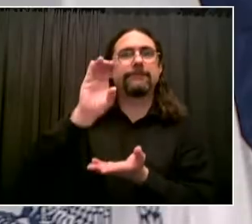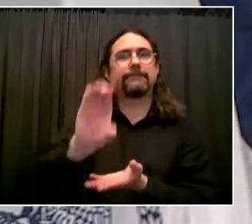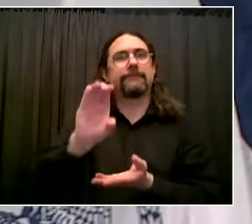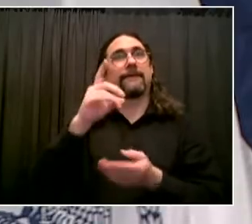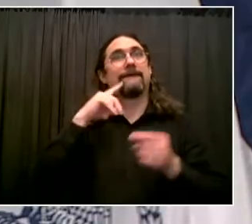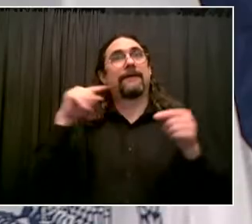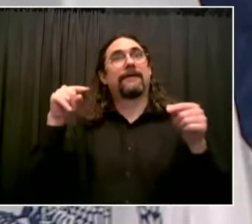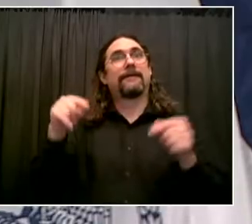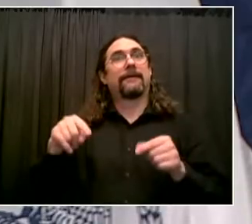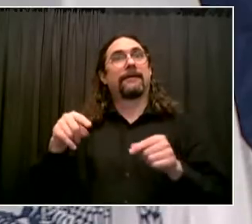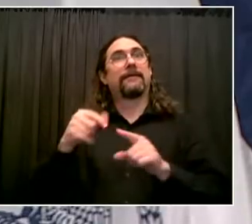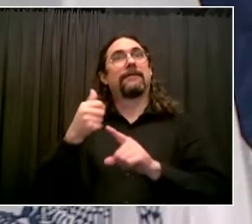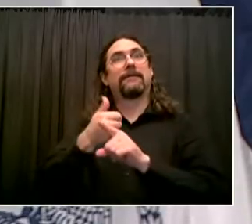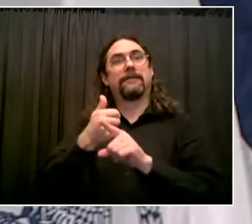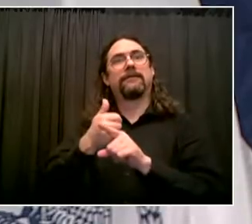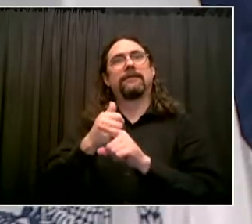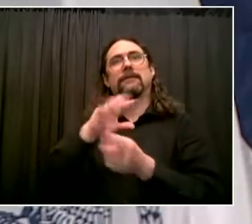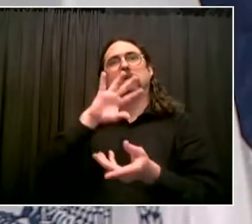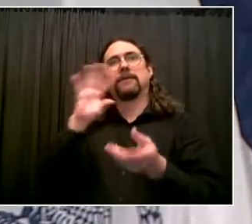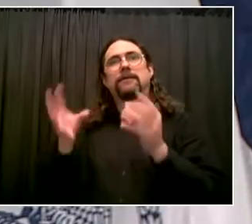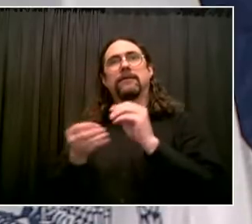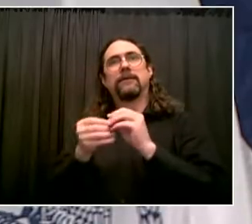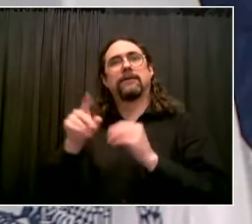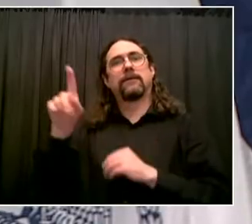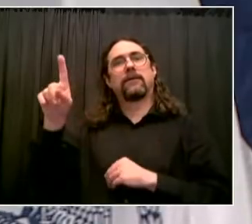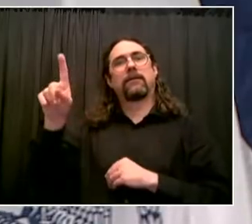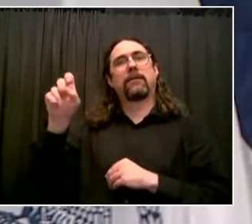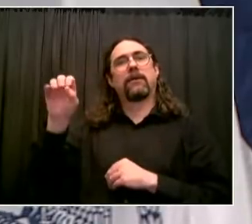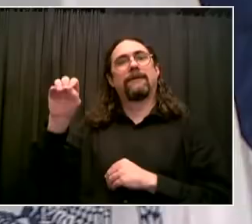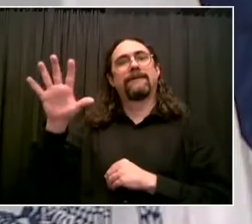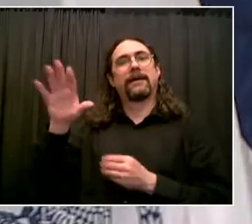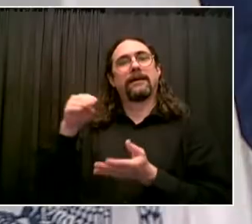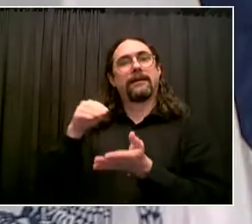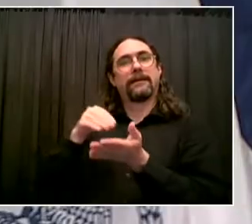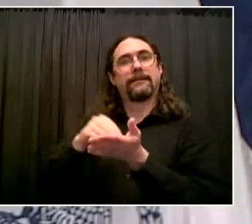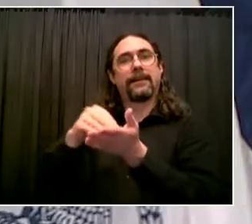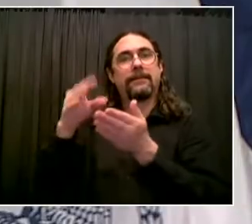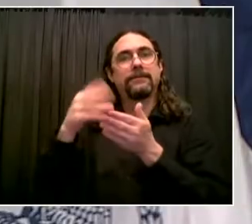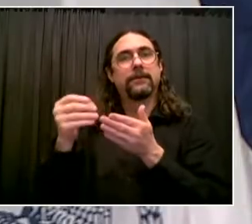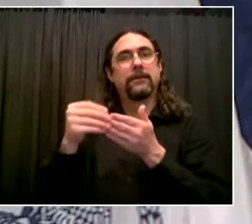I HAVE A CAPITAL EXPENDITURE FOR THISN EWP RE - SCENE AND COMMUNITY CENTER IS 105 MILLION THAT WILL PLAY OUT OVR ESEVERAL